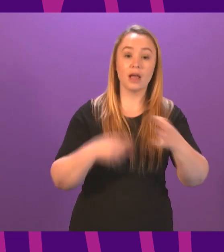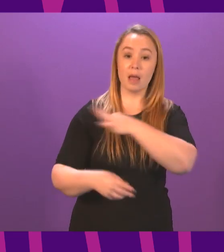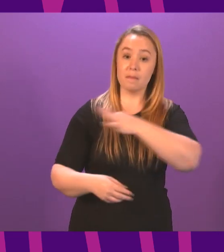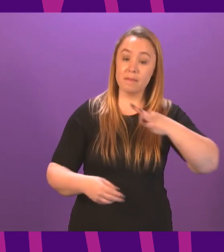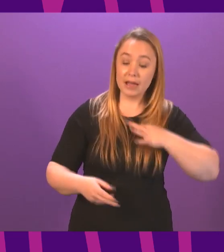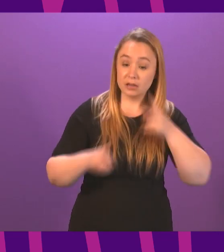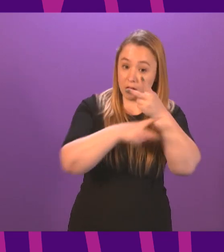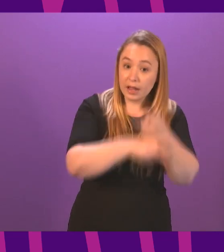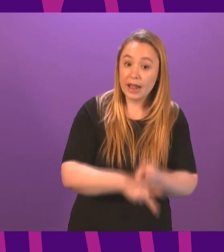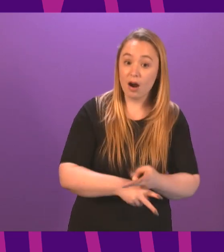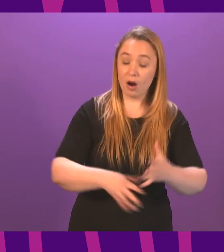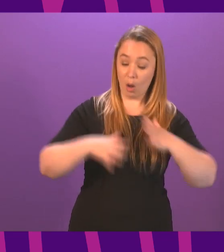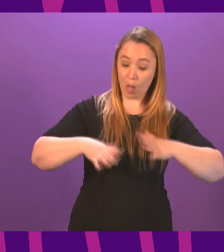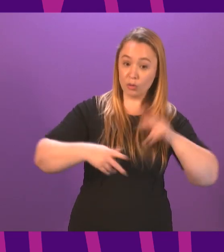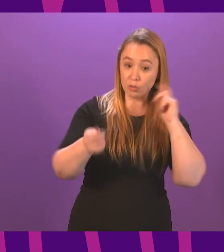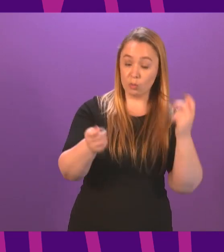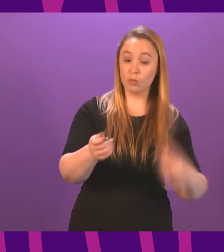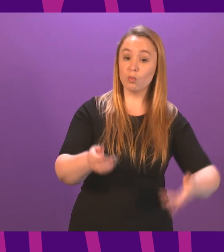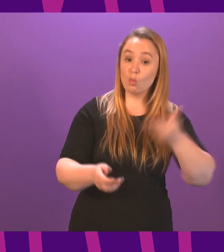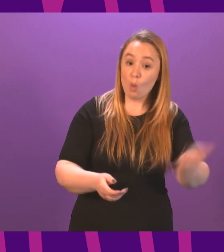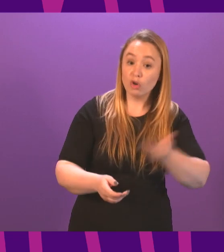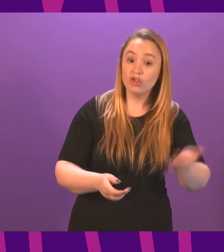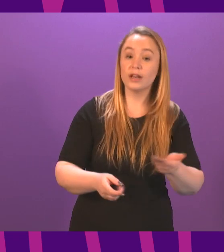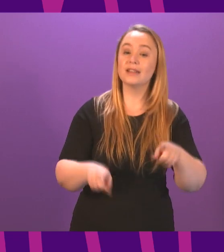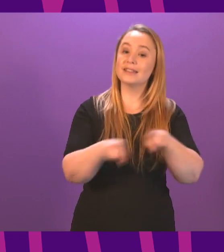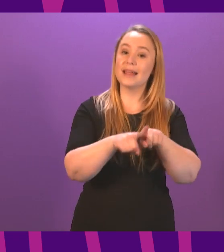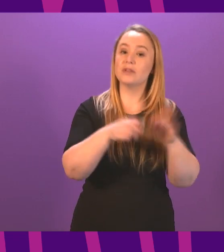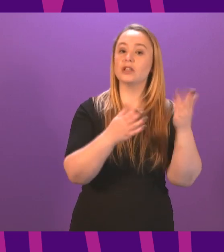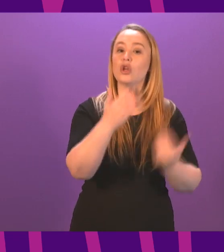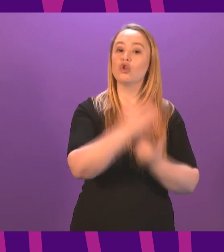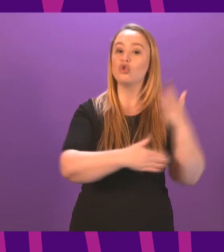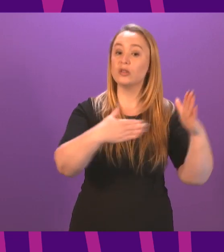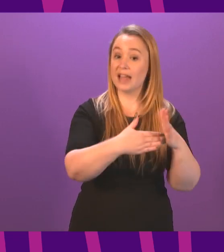Can the First Minister tell me how many people have been provided with hotel rooms for self-isolation